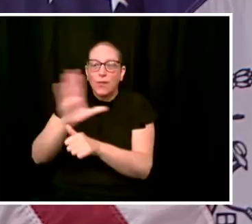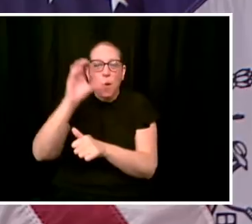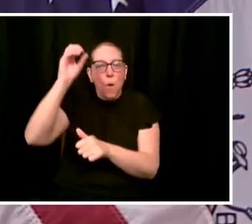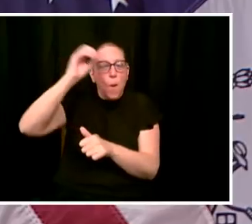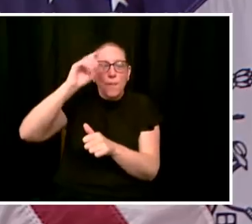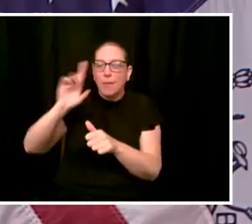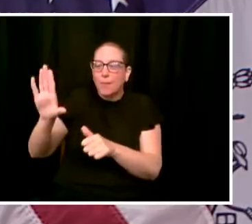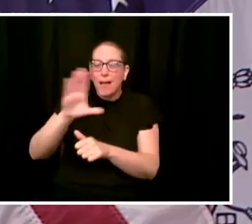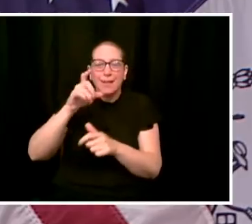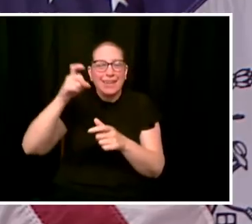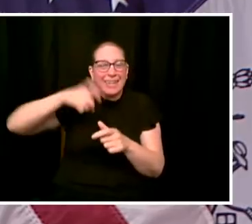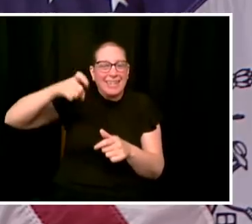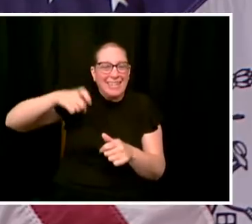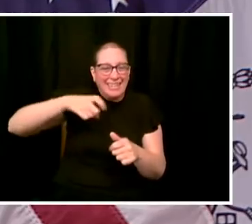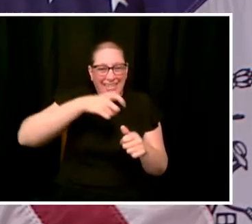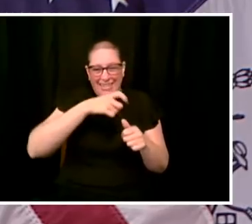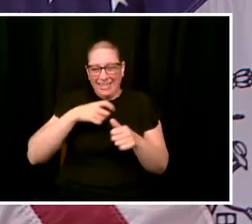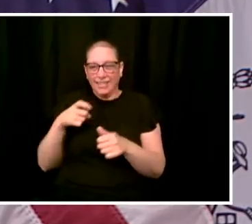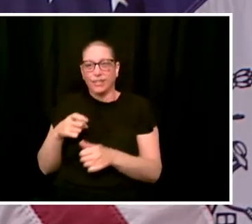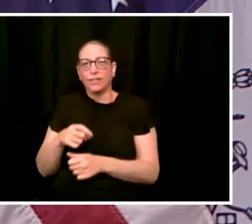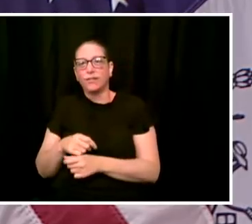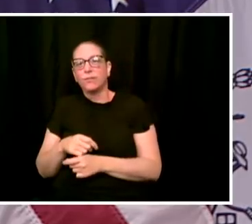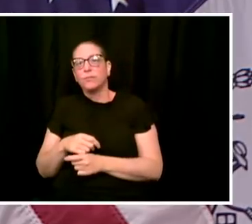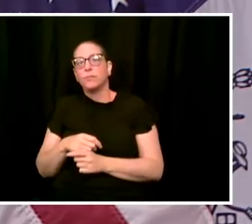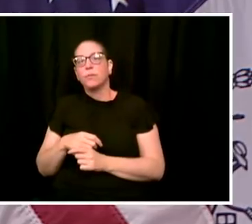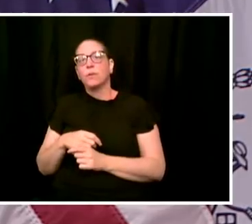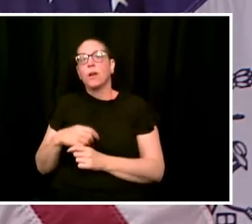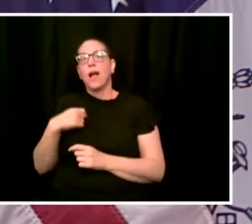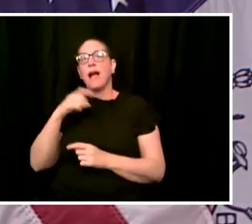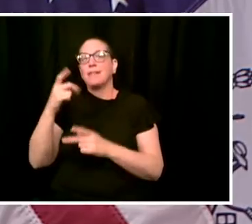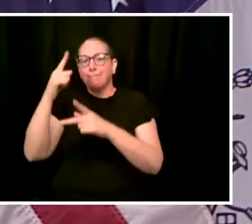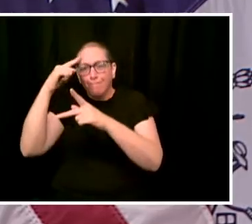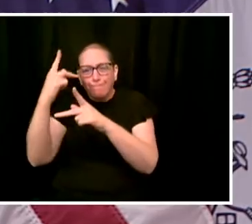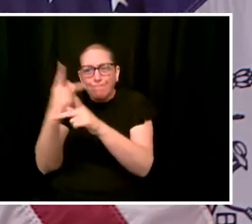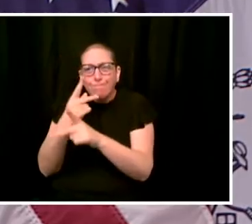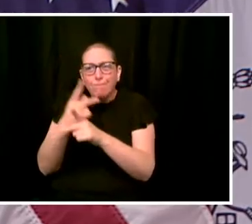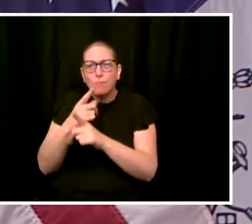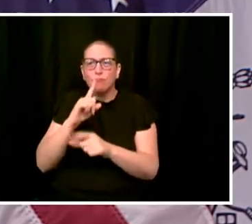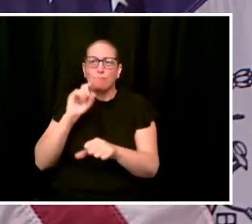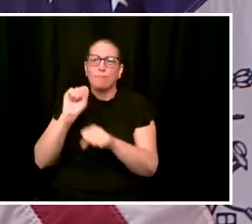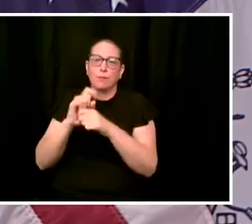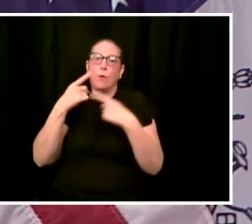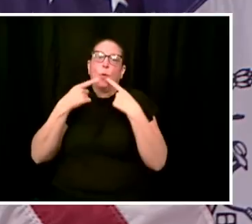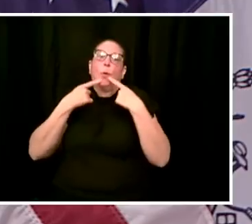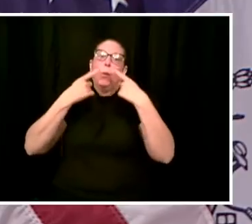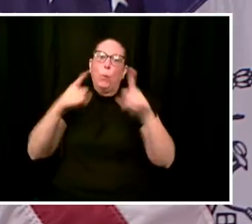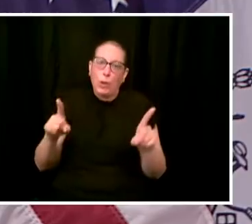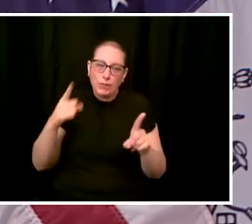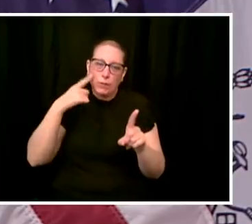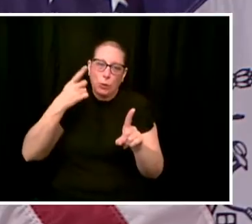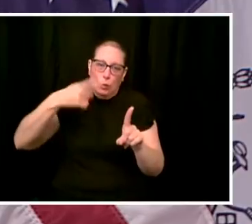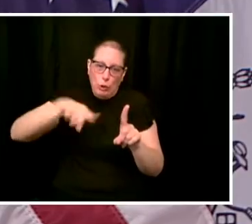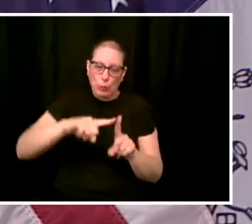AND IT IS ALL ABOUT SETTING UP HET SECTORS AND WHY WE WILL HAVE CON STANDPOINT ENGAGEMENT. WE HAVE TO FIGURE